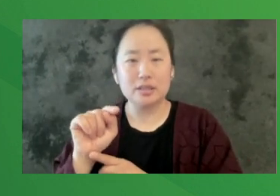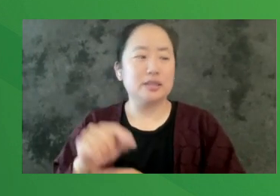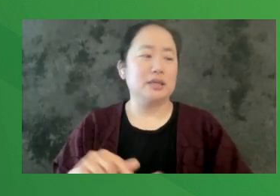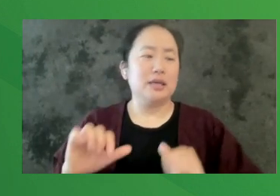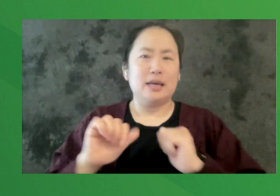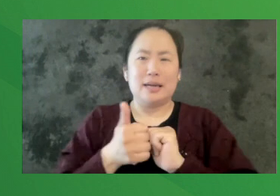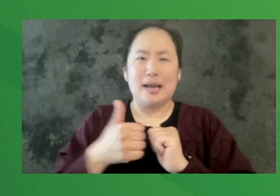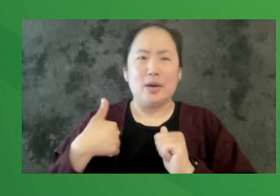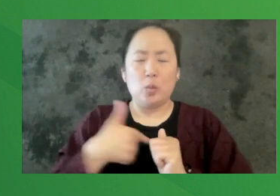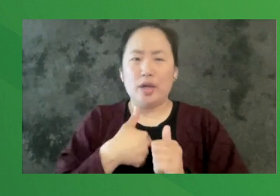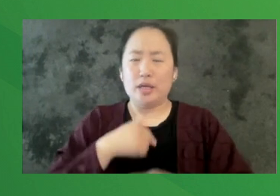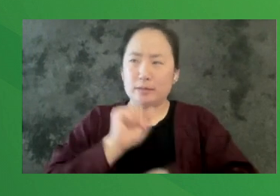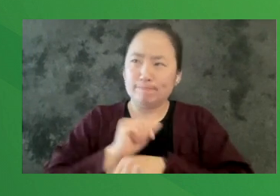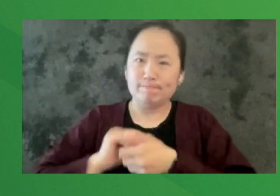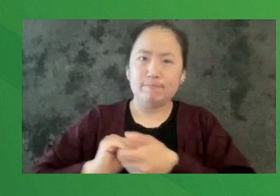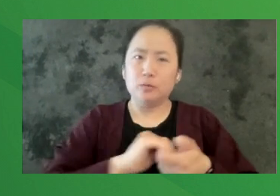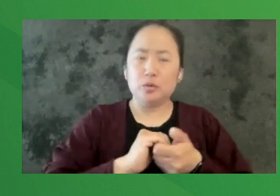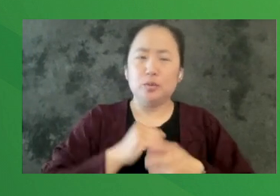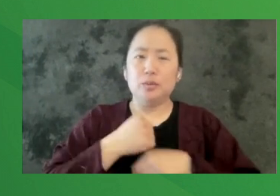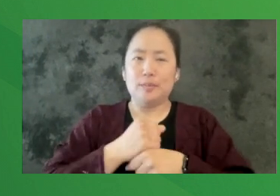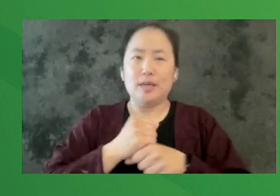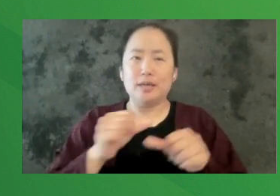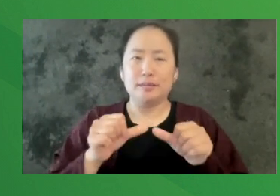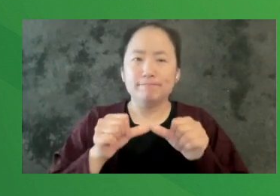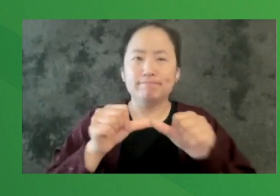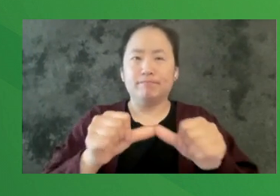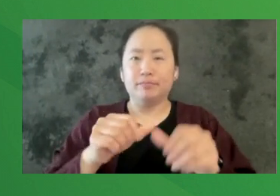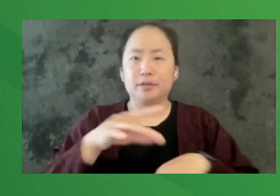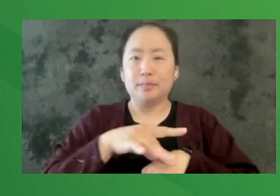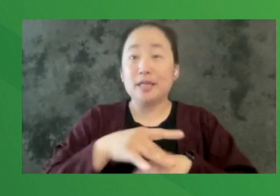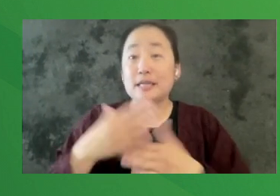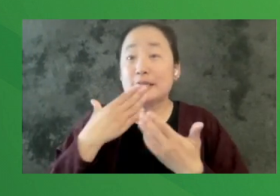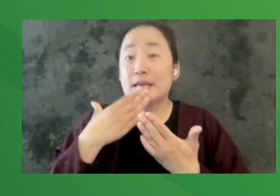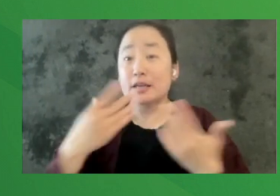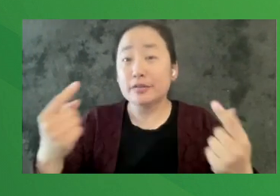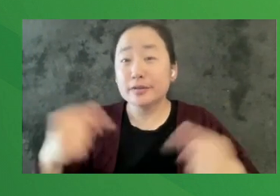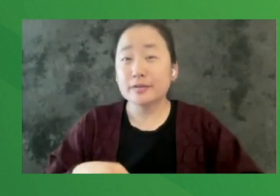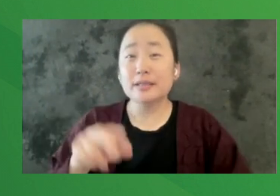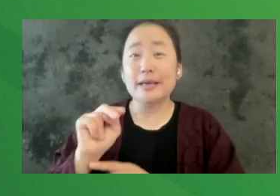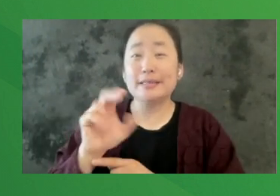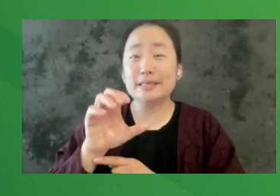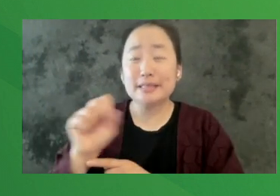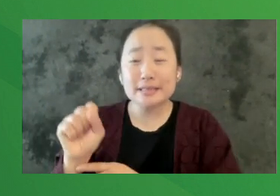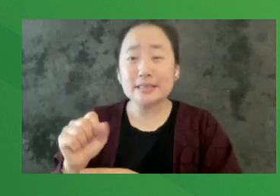planet. And just a big thank you to everybody that's here, to NCSS, Larry, and the Smithsonian.